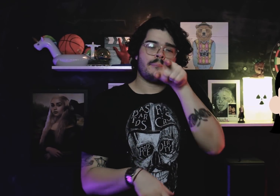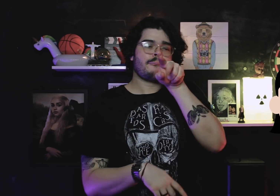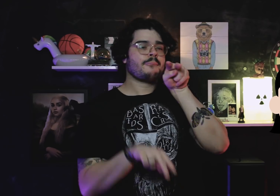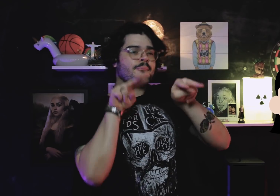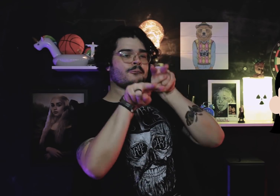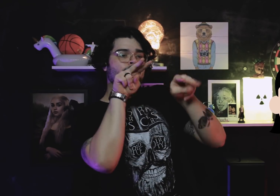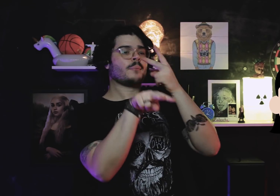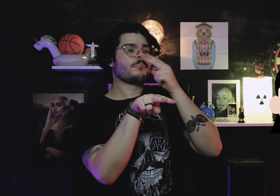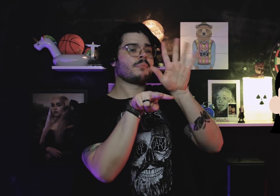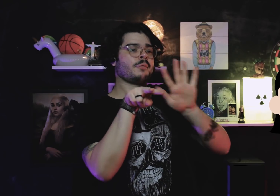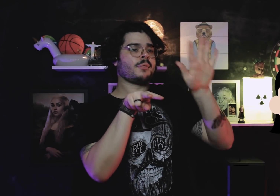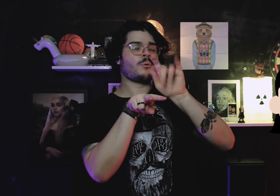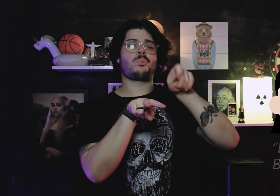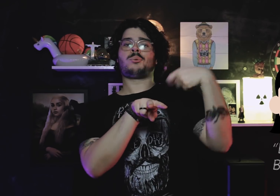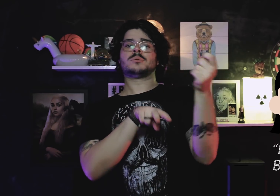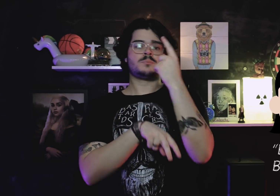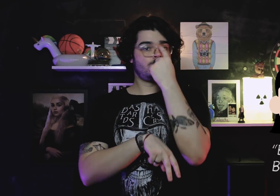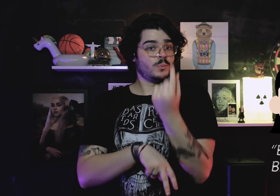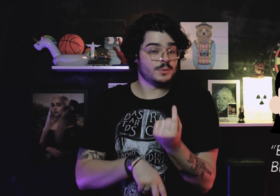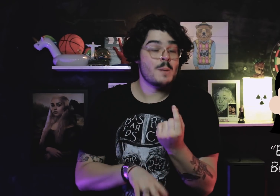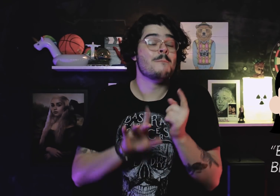their appearance referred to the witches we know today.